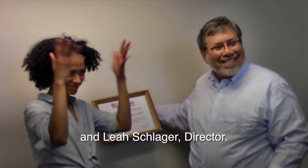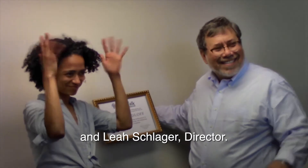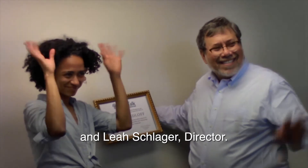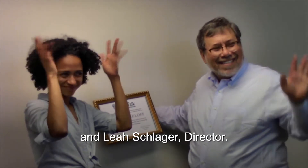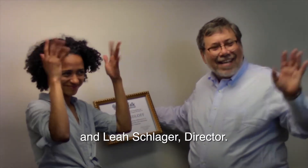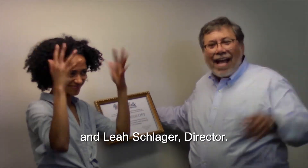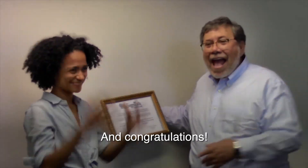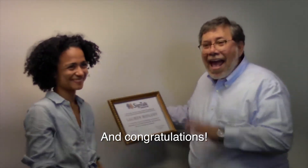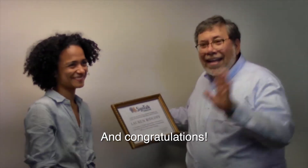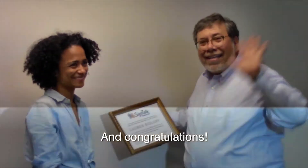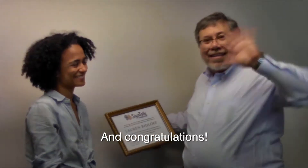and Leah Schlager, Director.